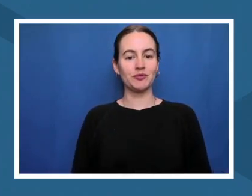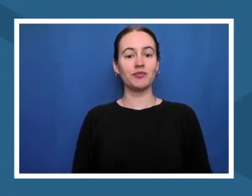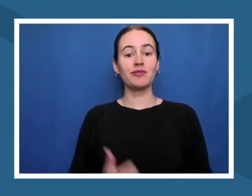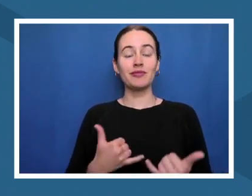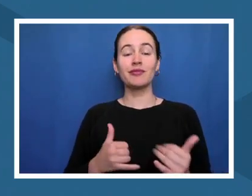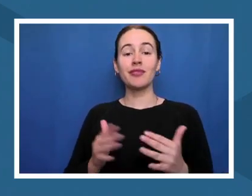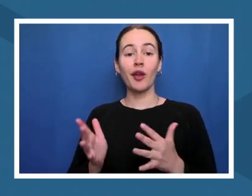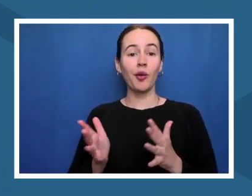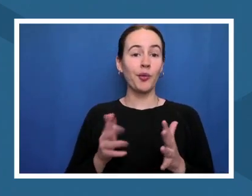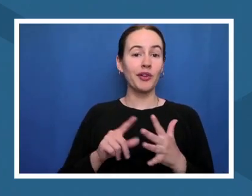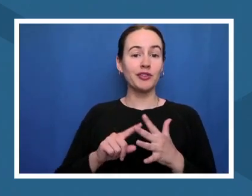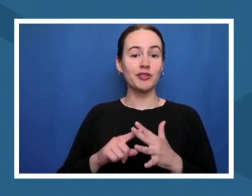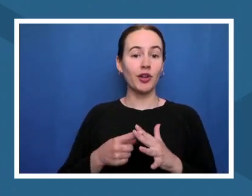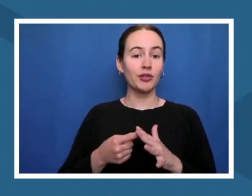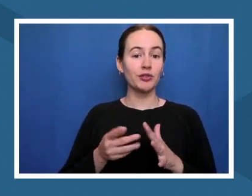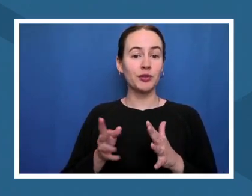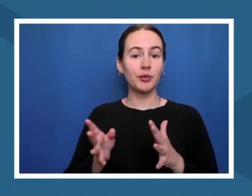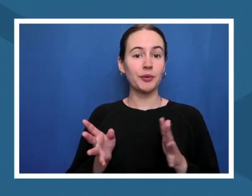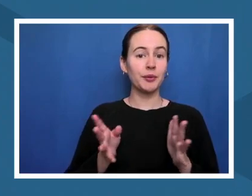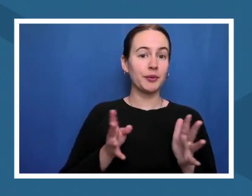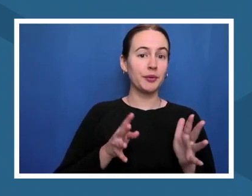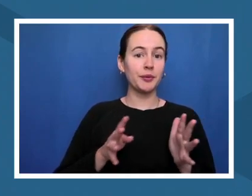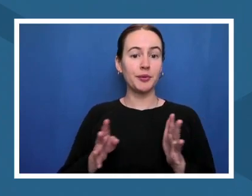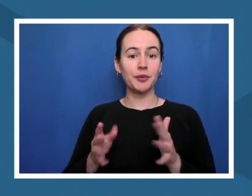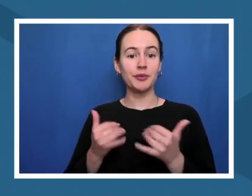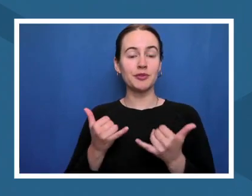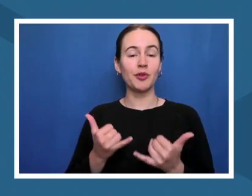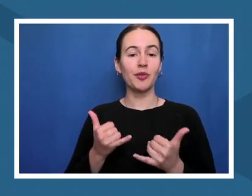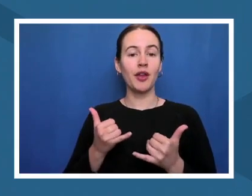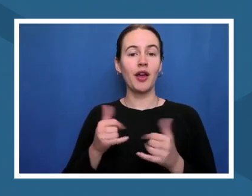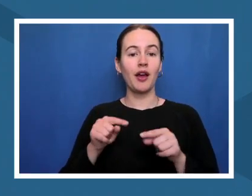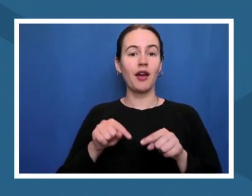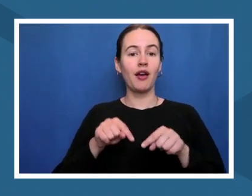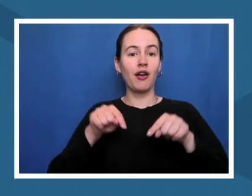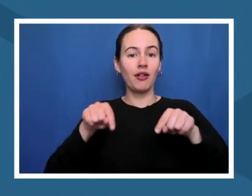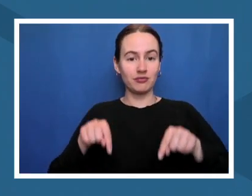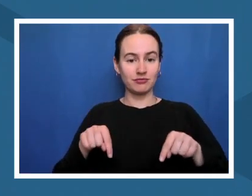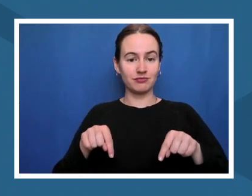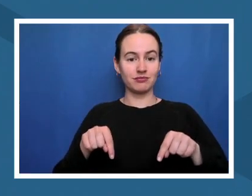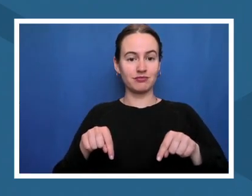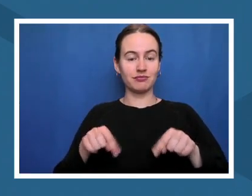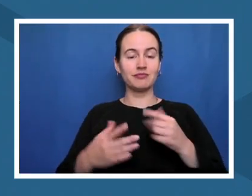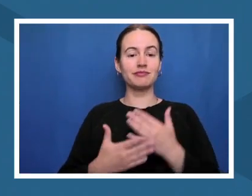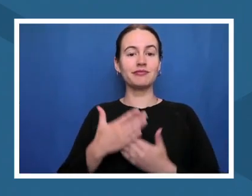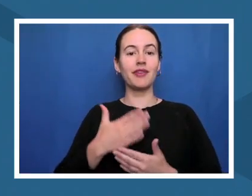so step out a little bit remove your